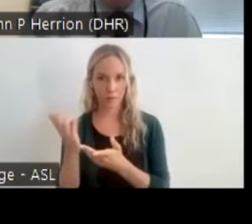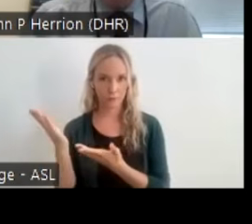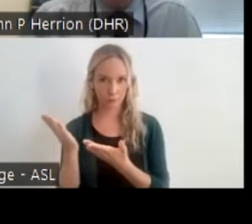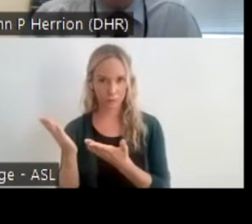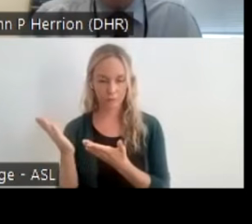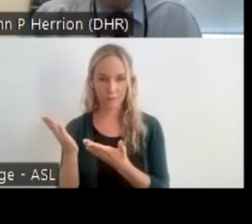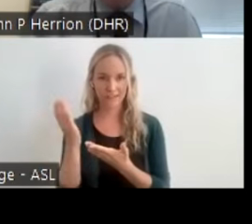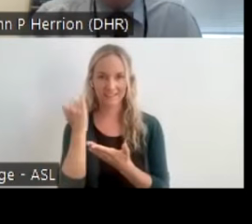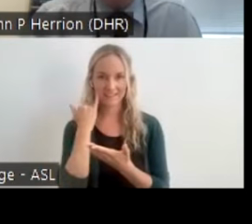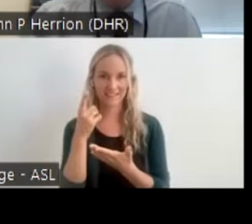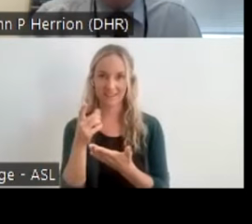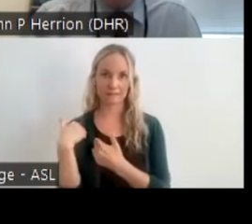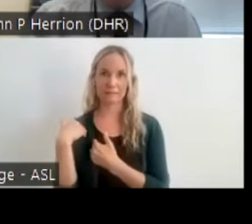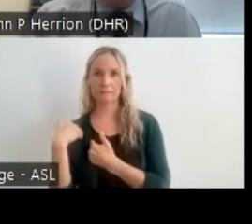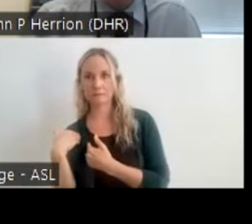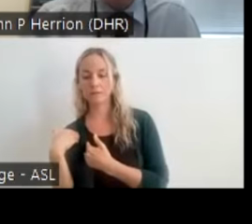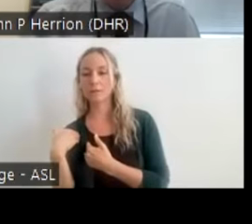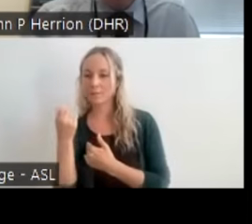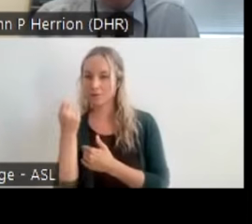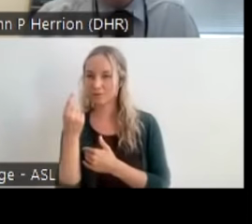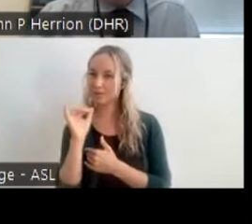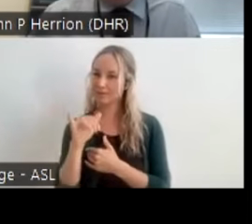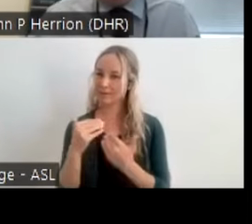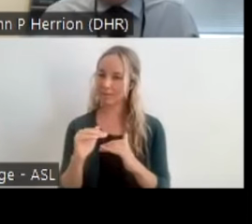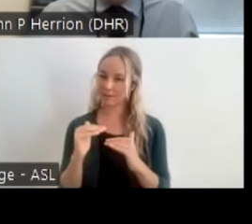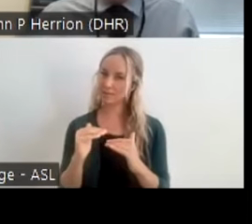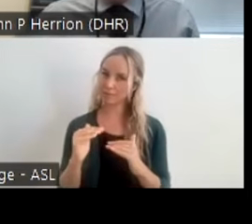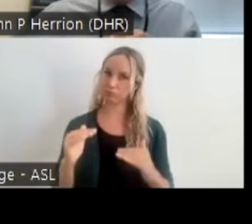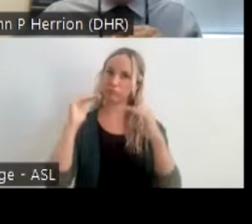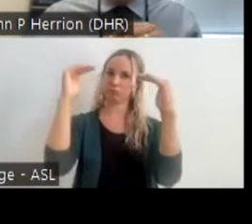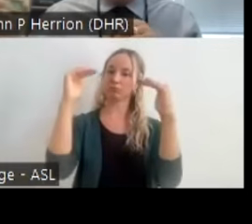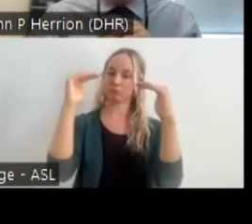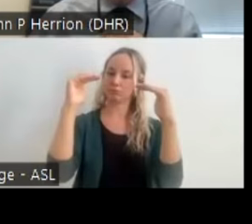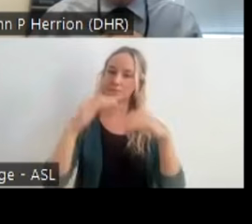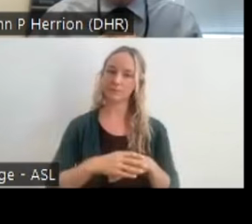talk about auxiliary aids and services? We're talking about sign language interpreters,